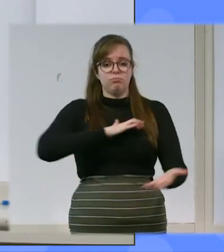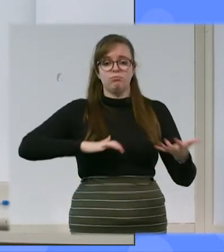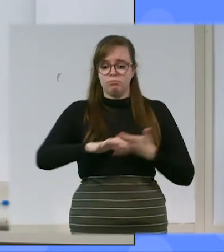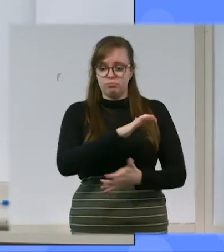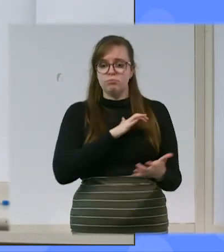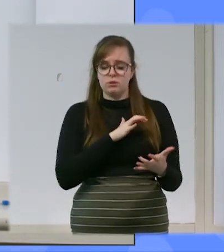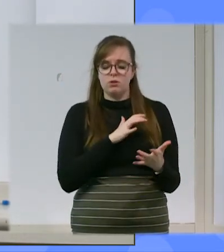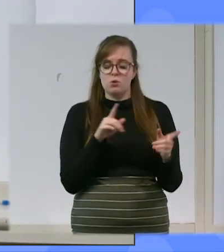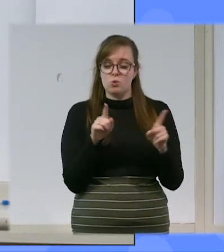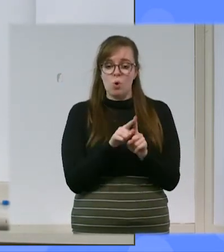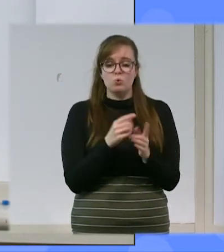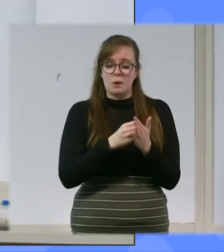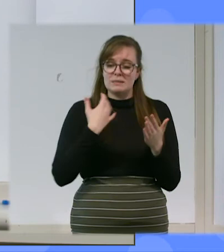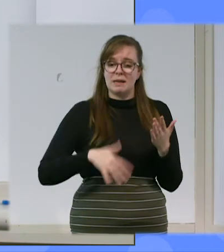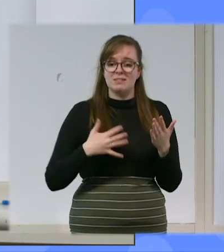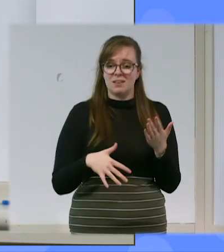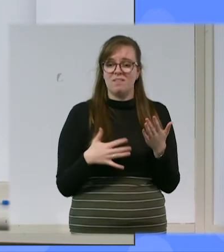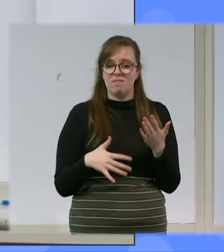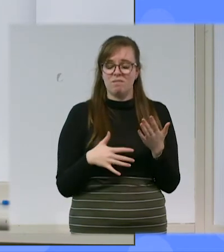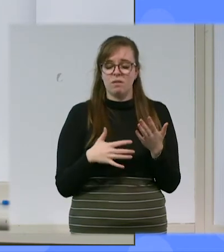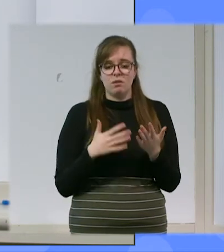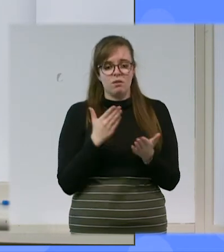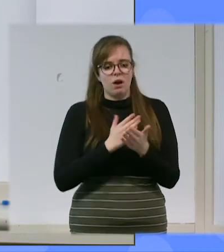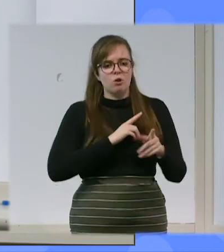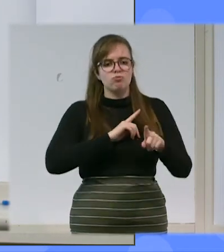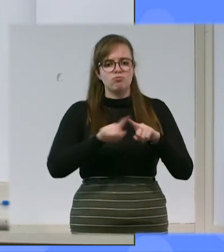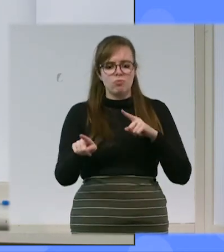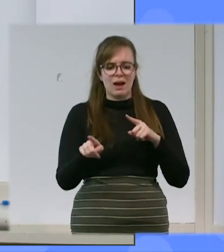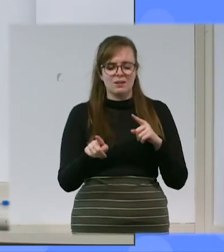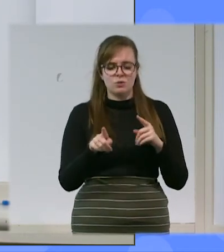also costly and actually trying to get a model of scalable employment model in